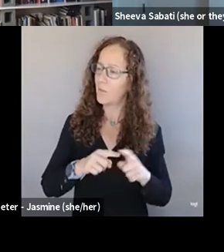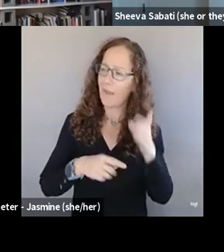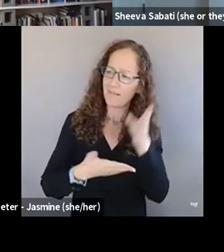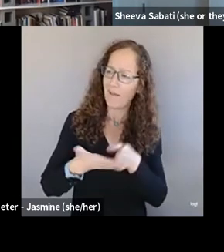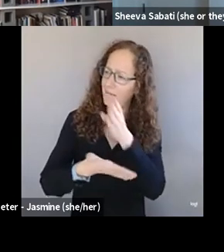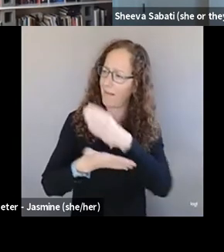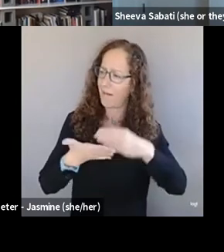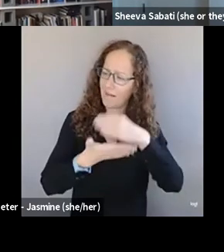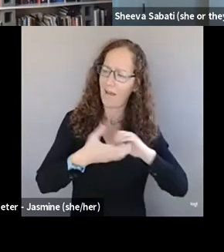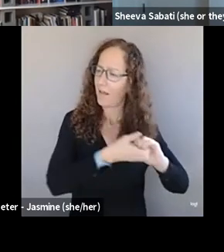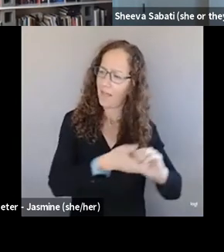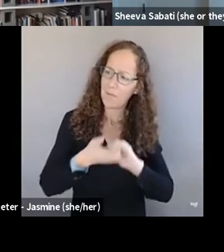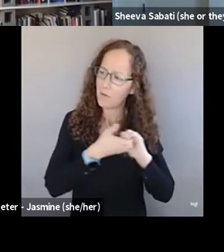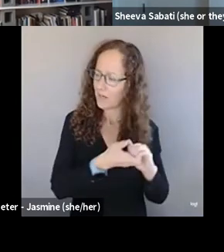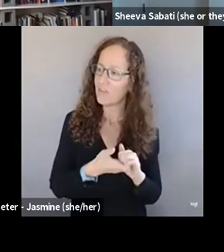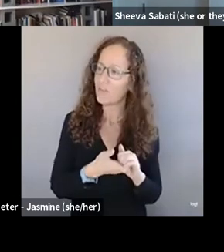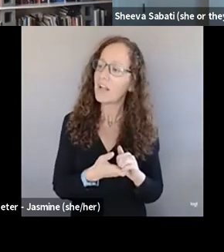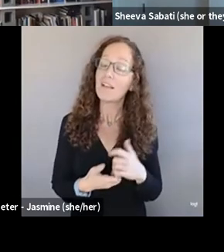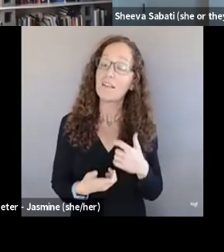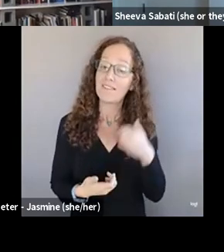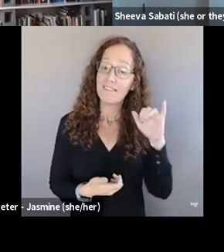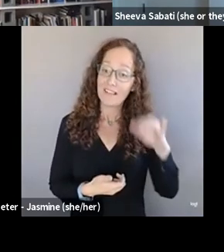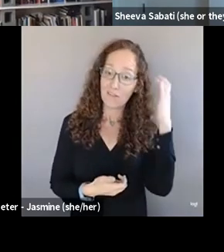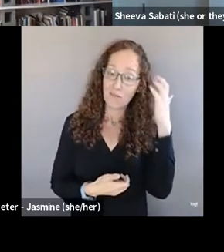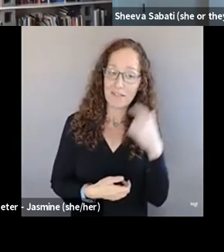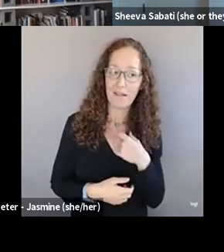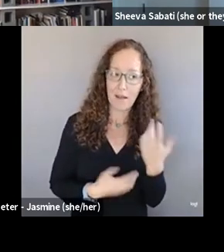then I leave those spaces and I go complain I write I talk to my